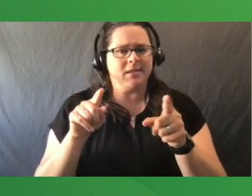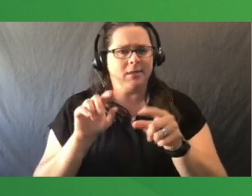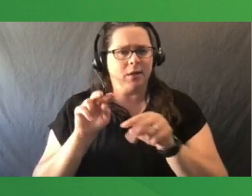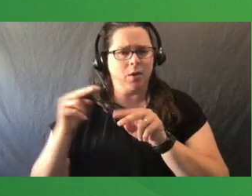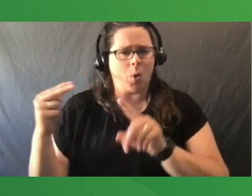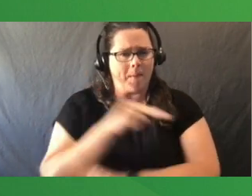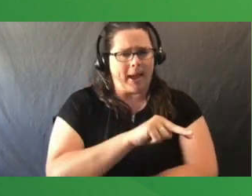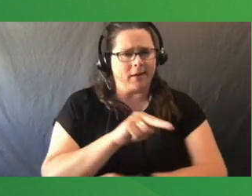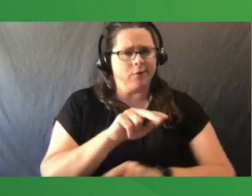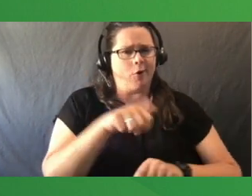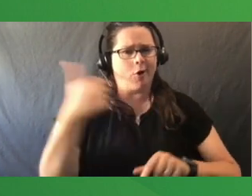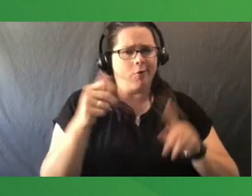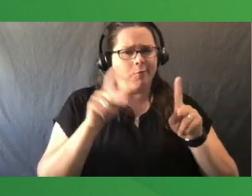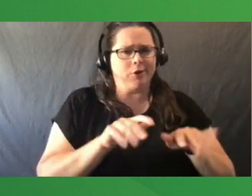fuel.